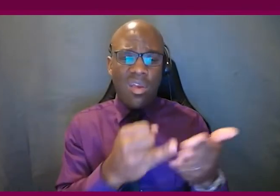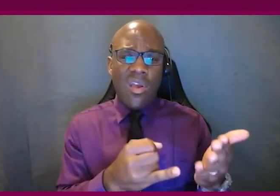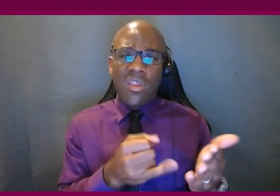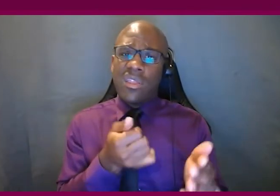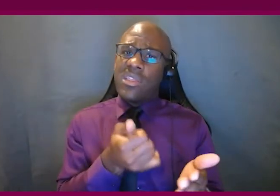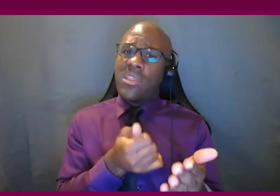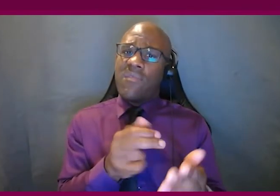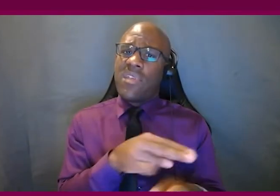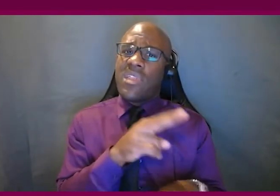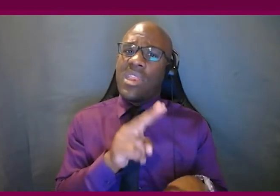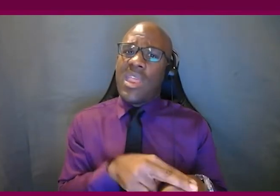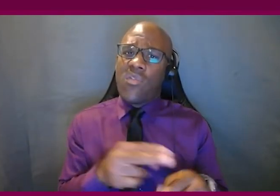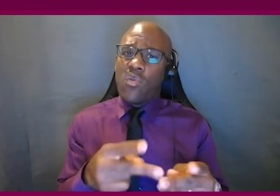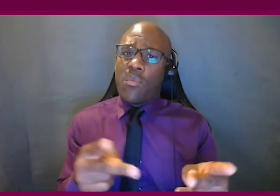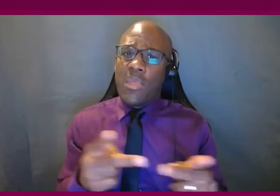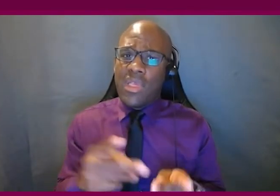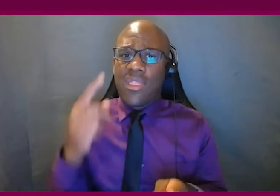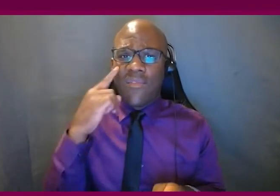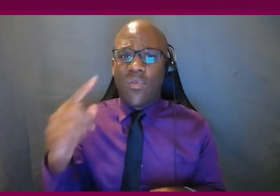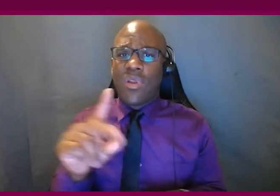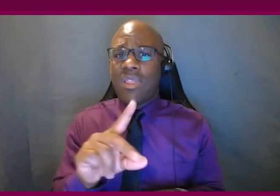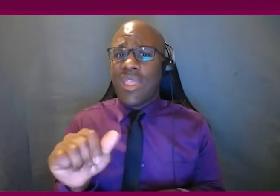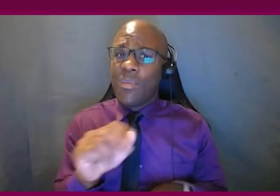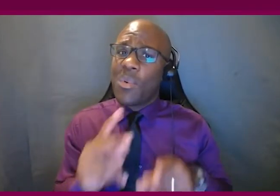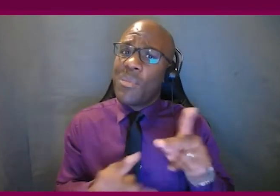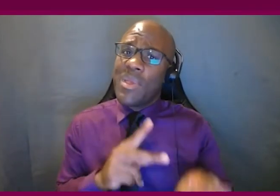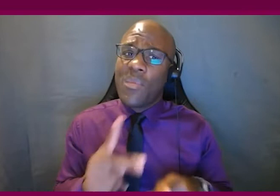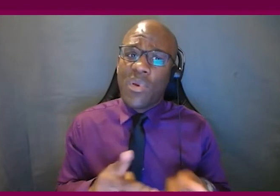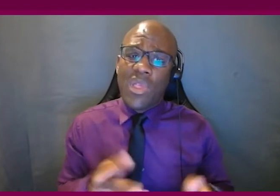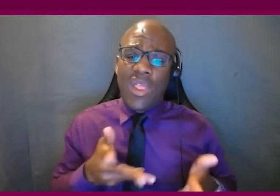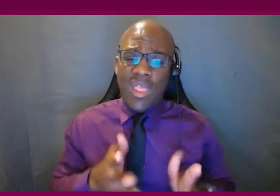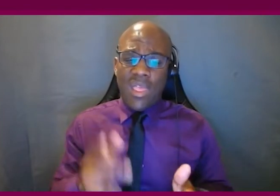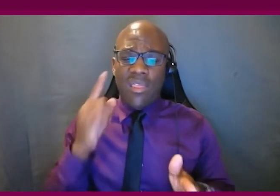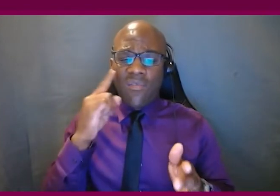Arts are also very collaborative in nature and disability culture and community is all